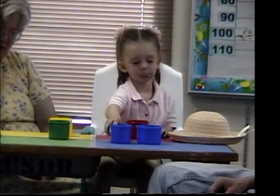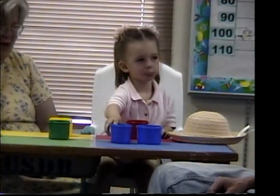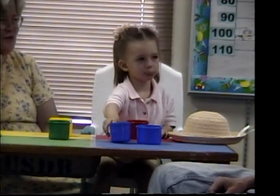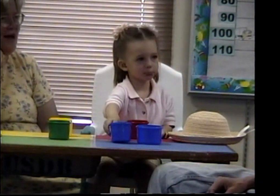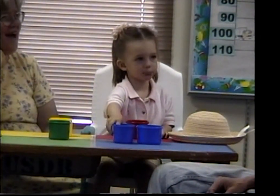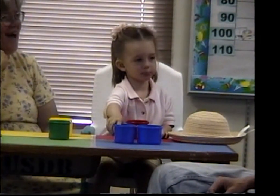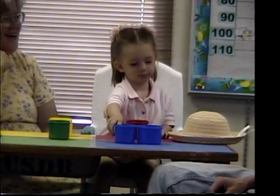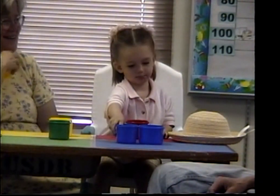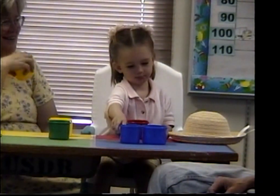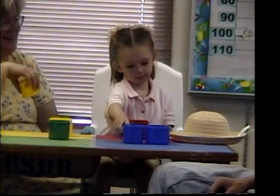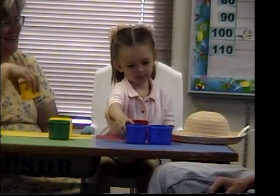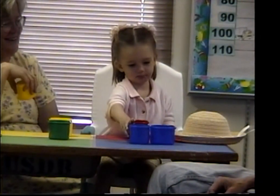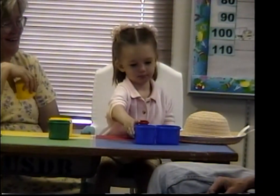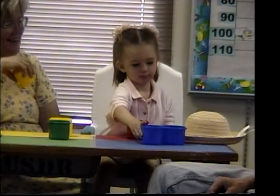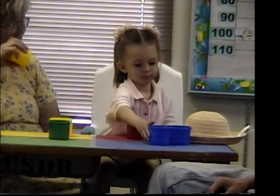"That's right, that's right."